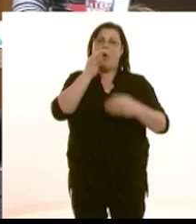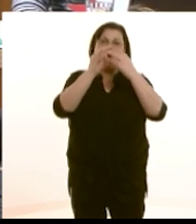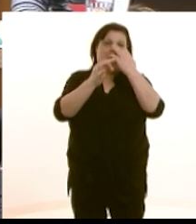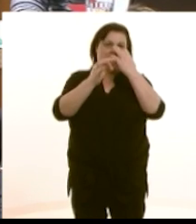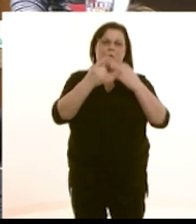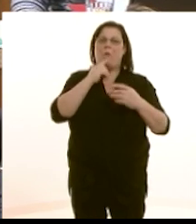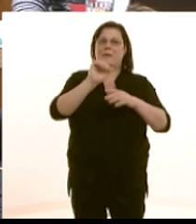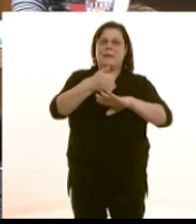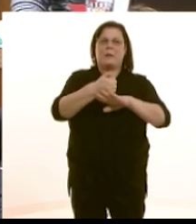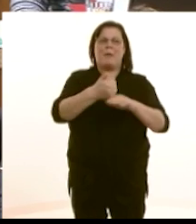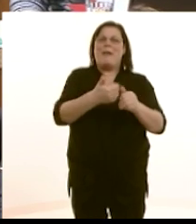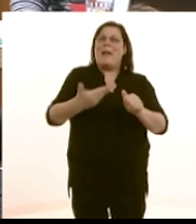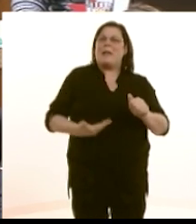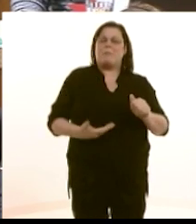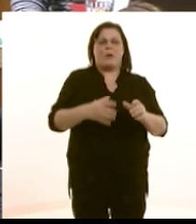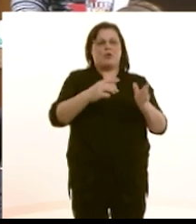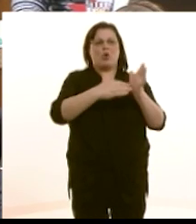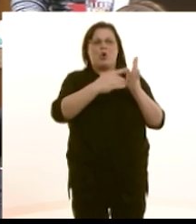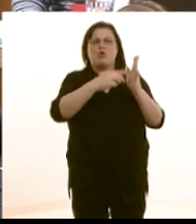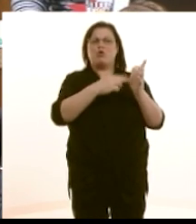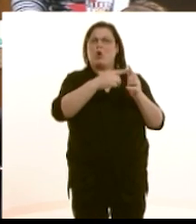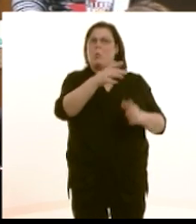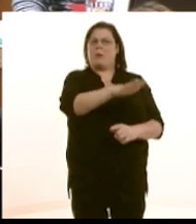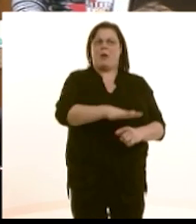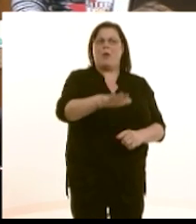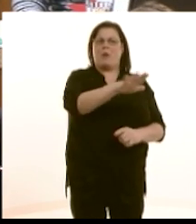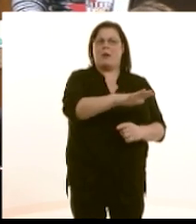zone, which I believe will help. What we donít know at the moment is what the split will